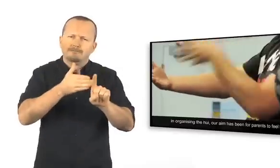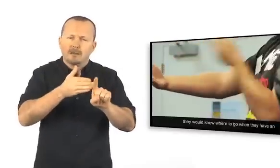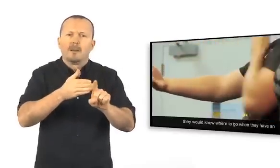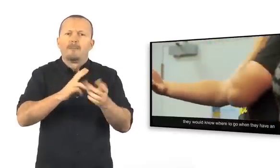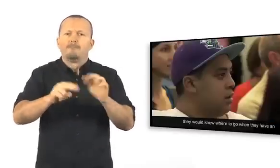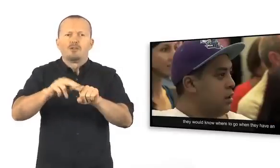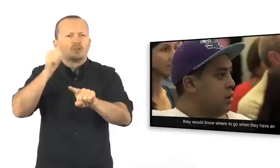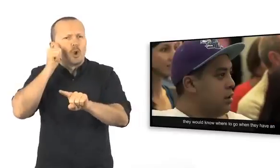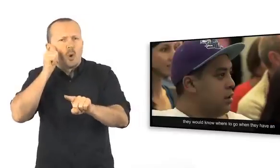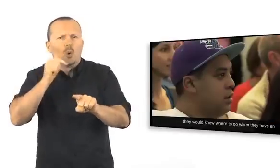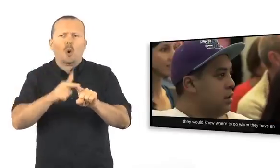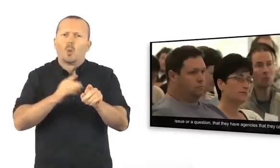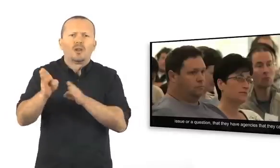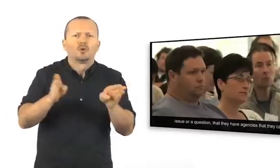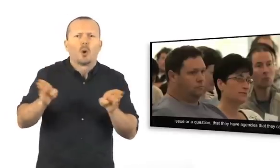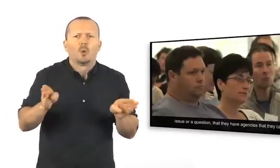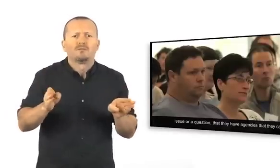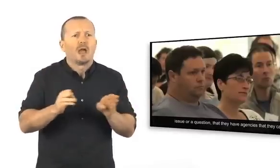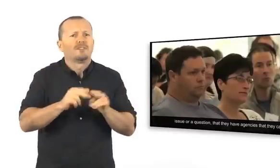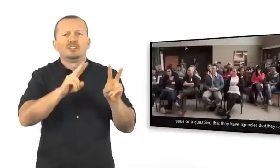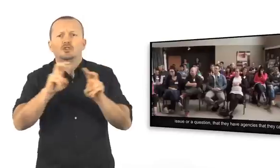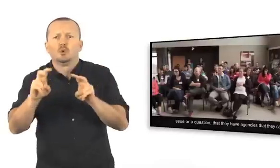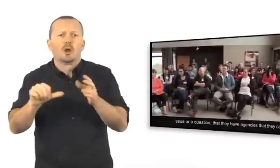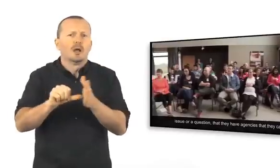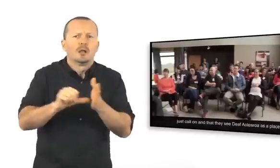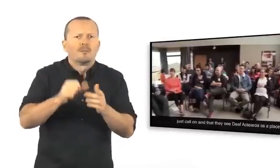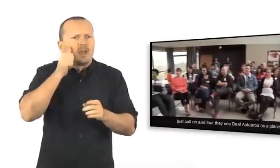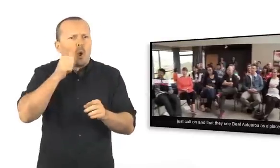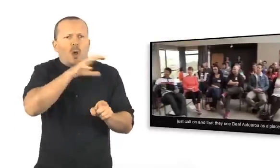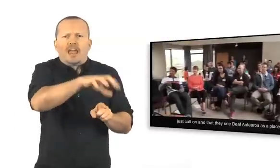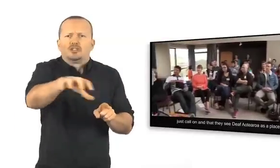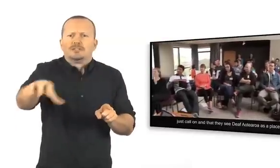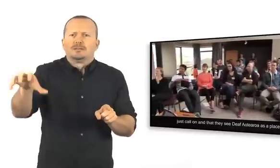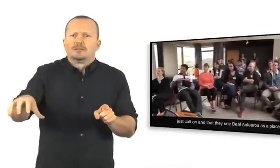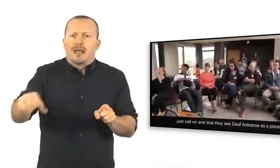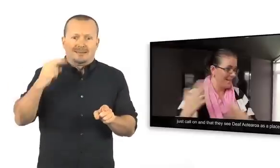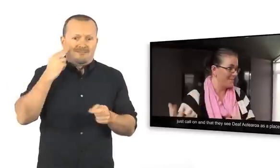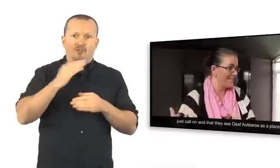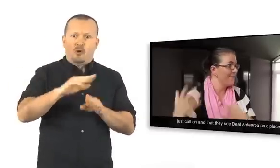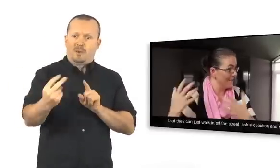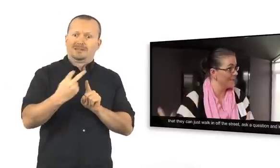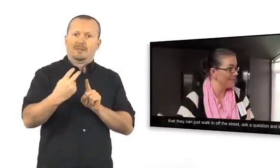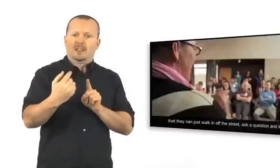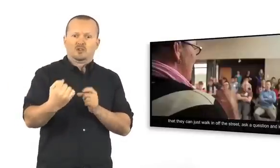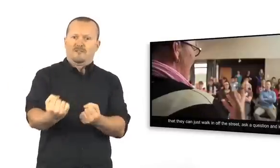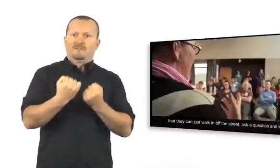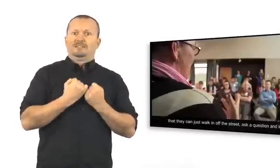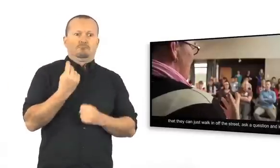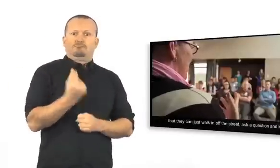they know where to go when they have an issue or a question that they have agencies that they can just call on and that they see Deaf Aotearoa as a place that they can just walk